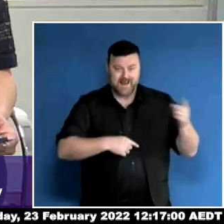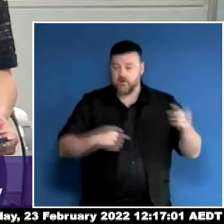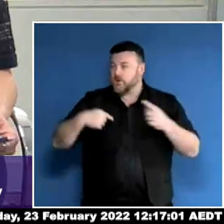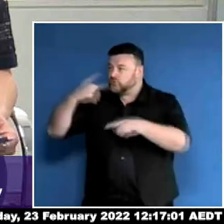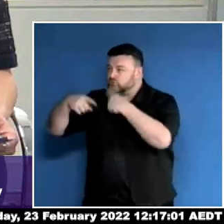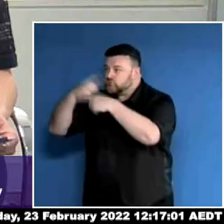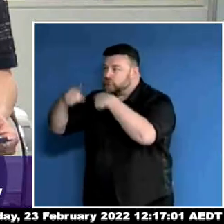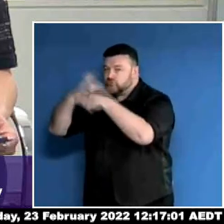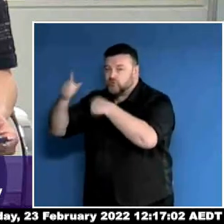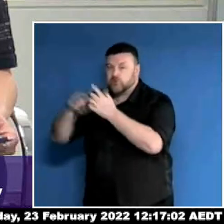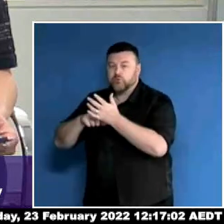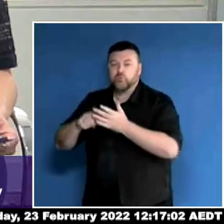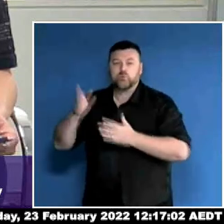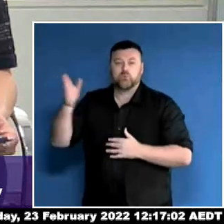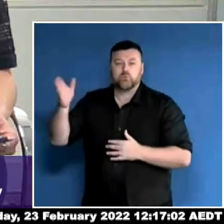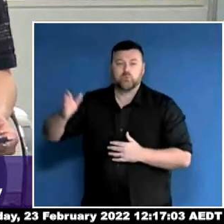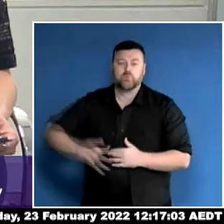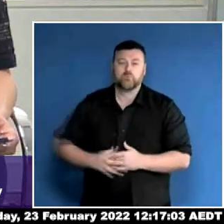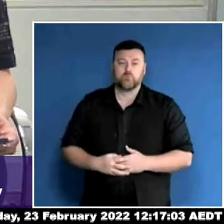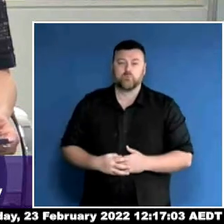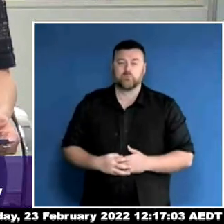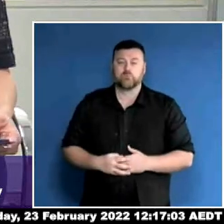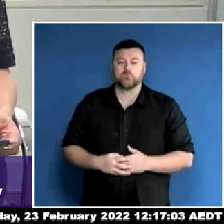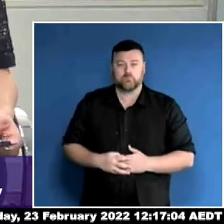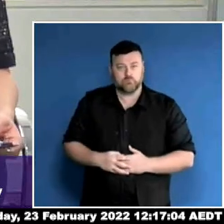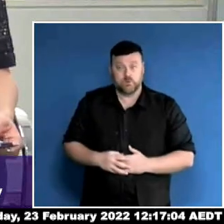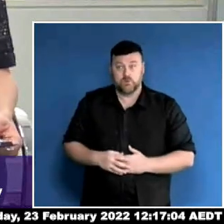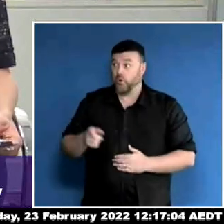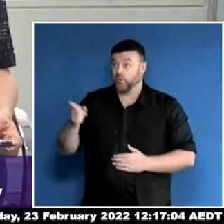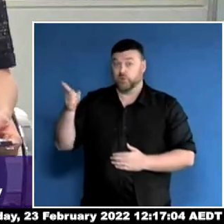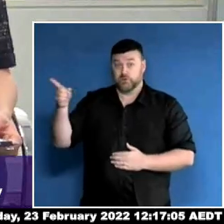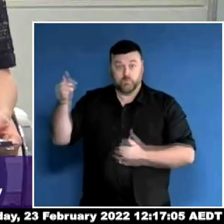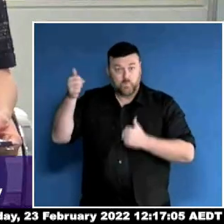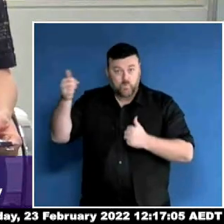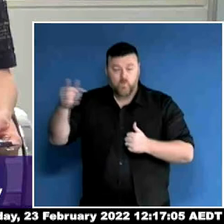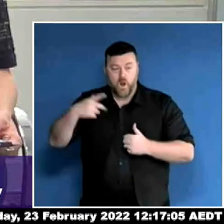This is what the person-centred thing is: Taking the time to learn what this individual